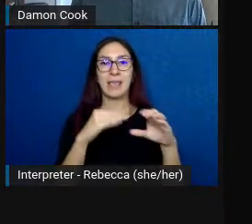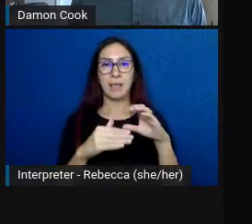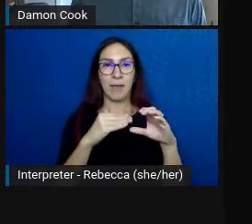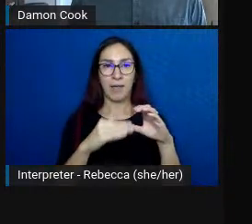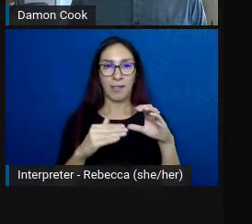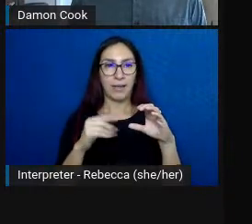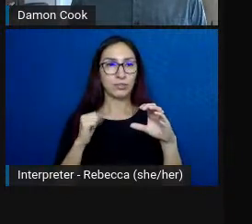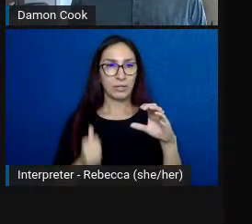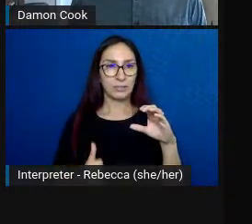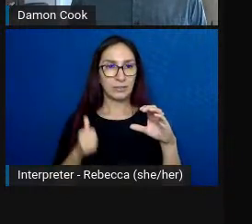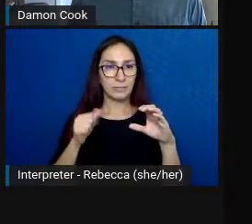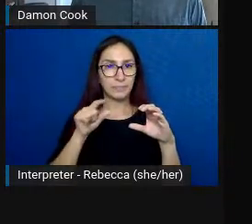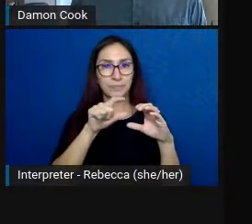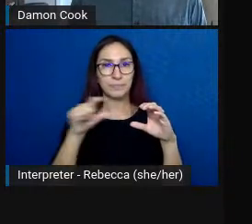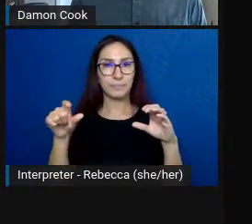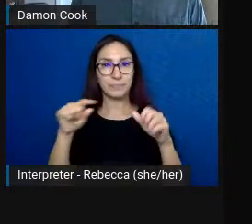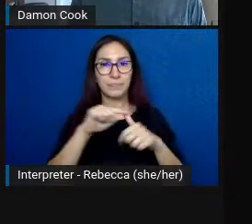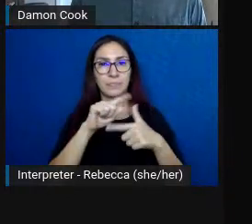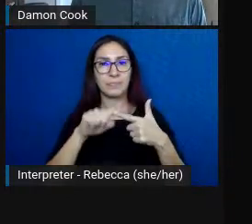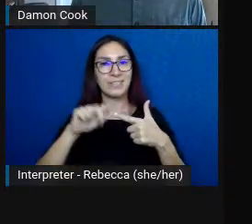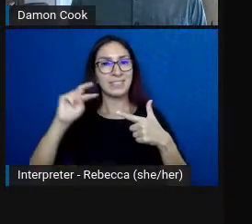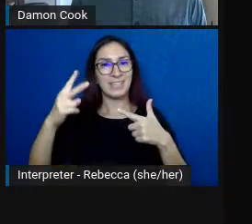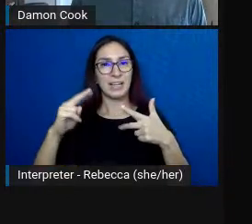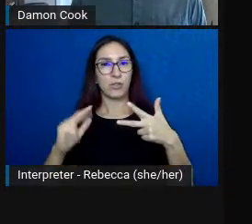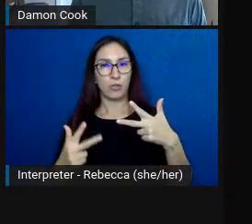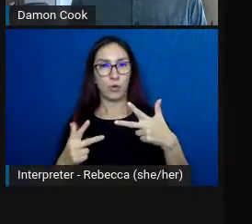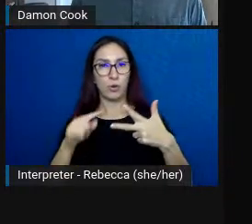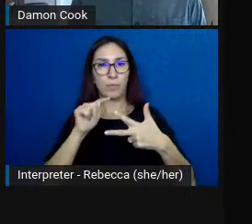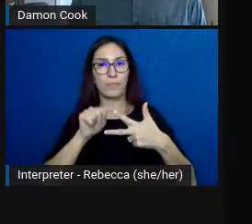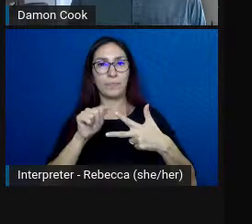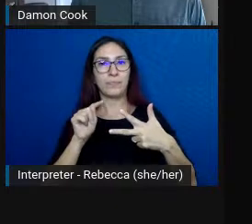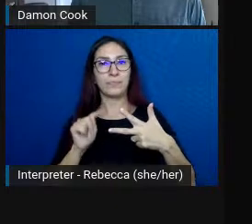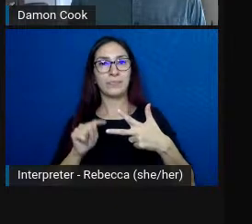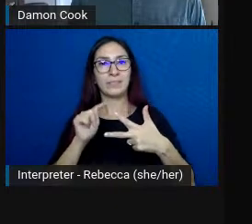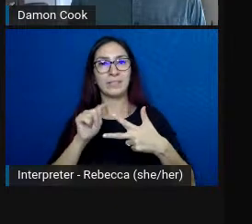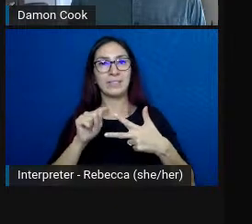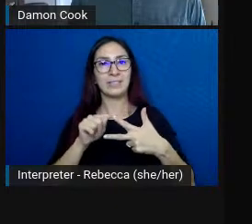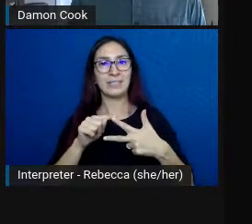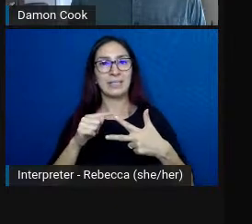in the first field and first focused element is the E-mail address